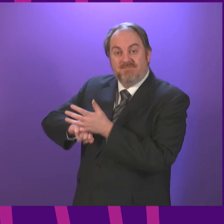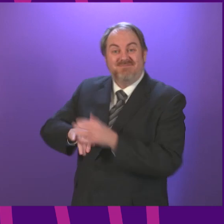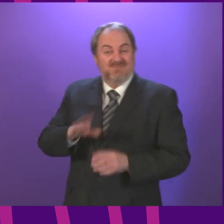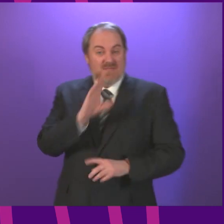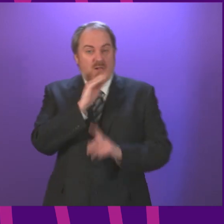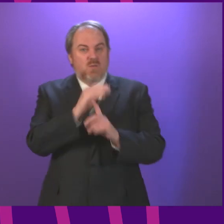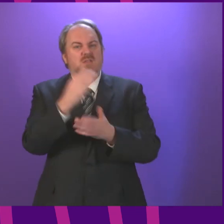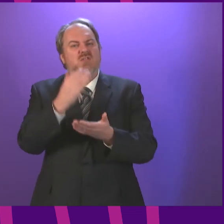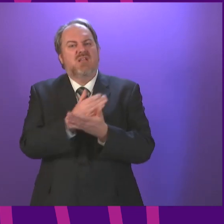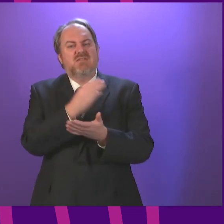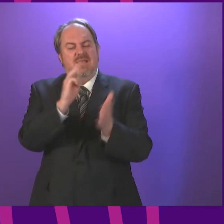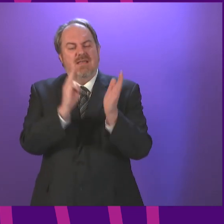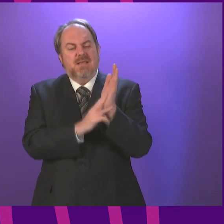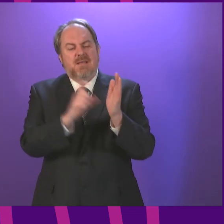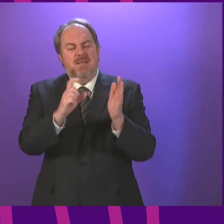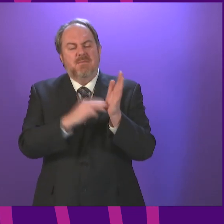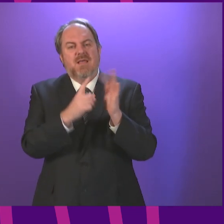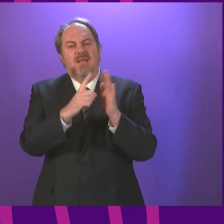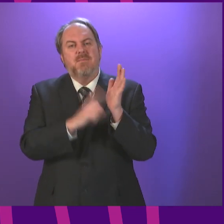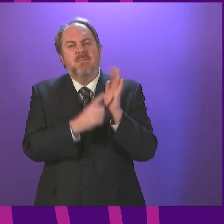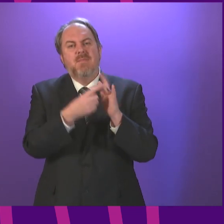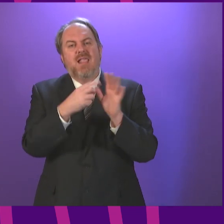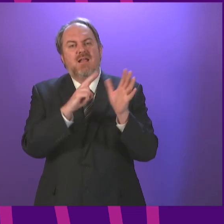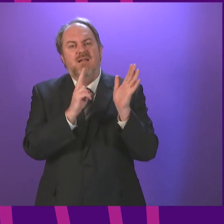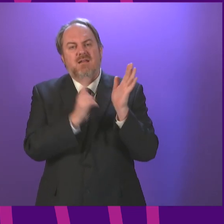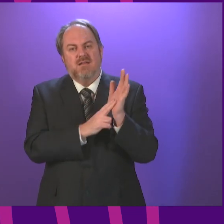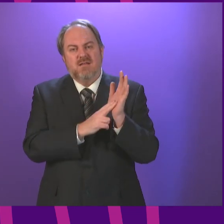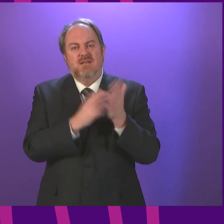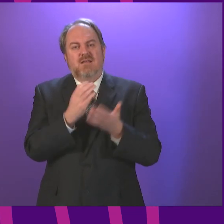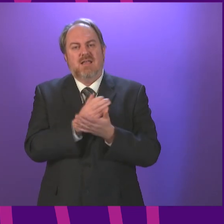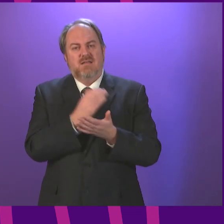“Unless Scotland’s missing cancer patients are found urgently, the country is likely